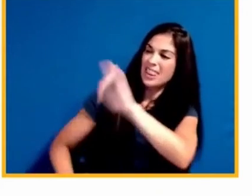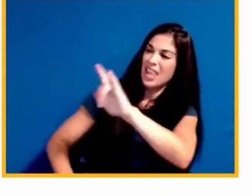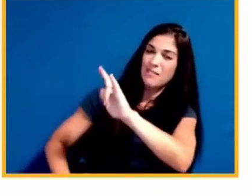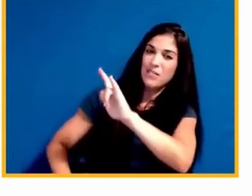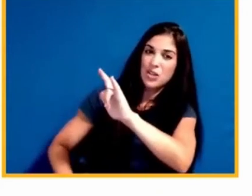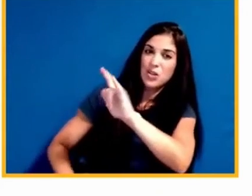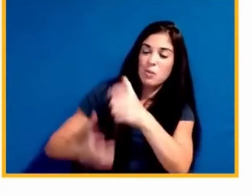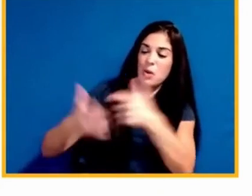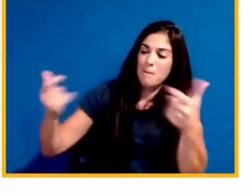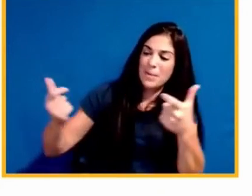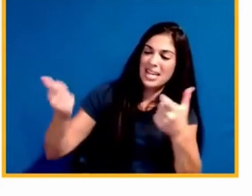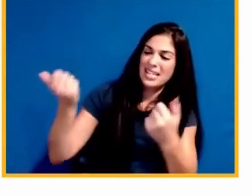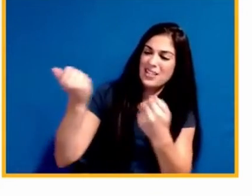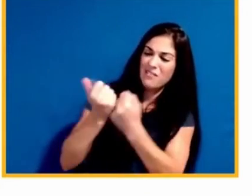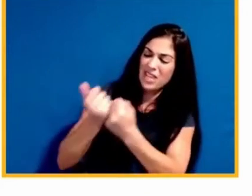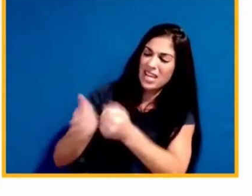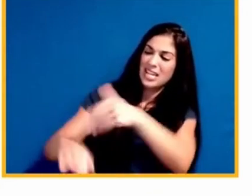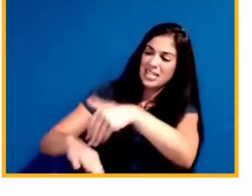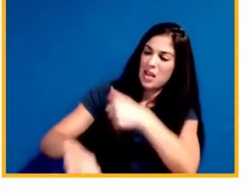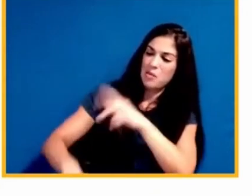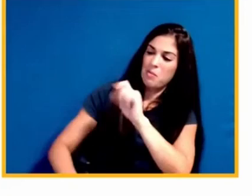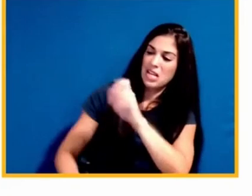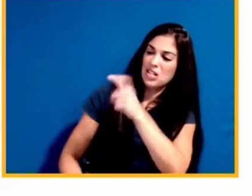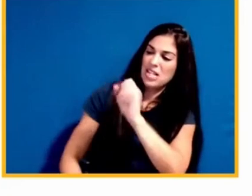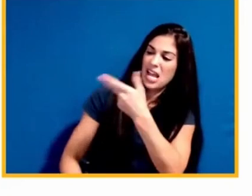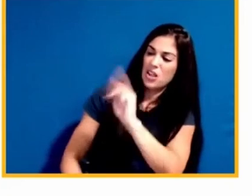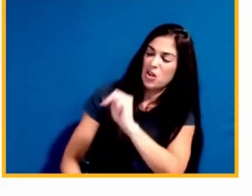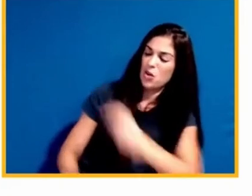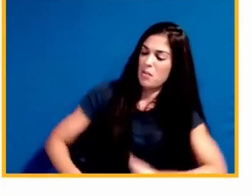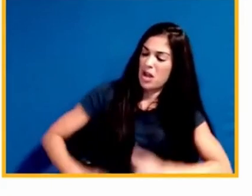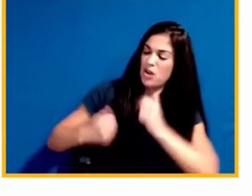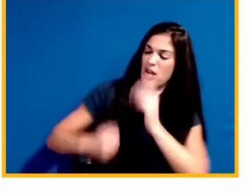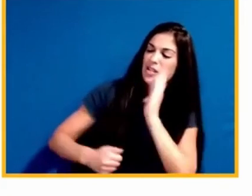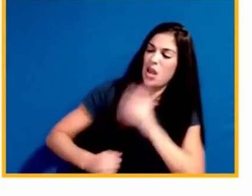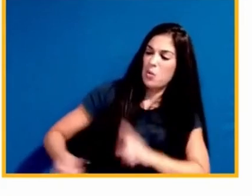Send me your telegram address! I'll slide into your Twitter DMs later!